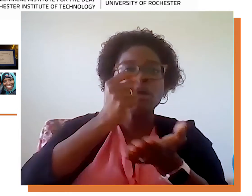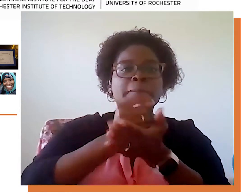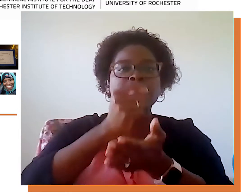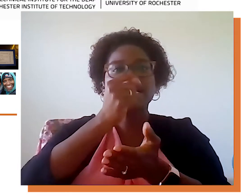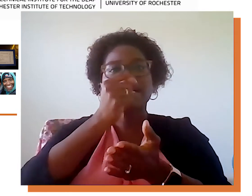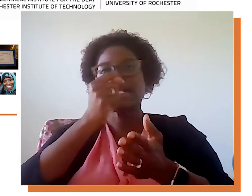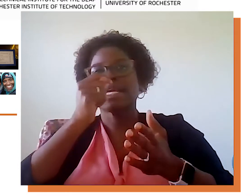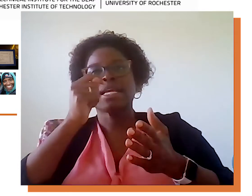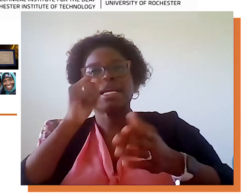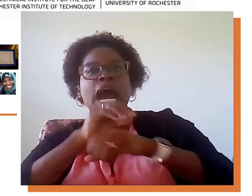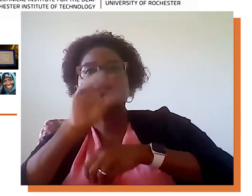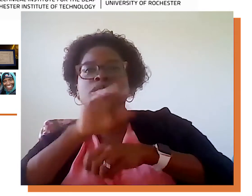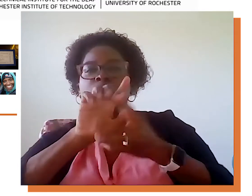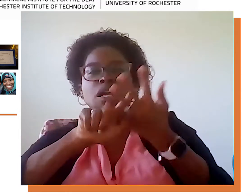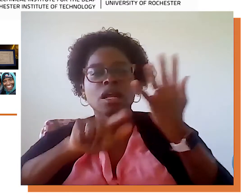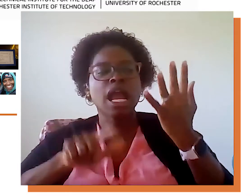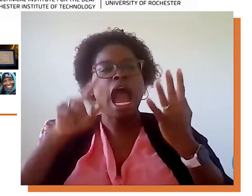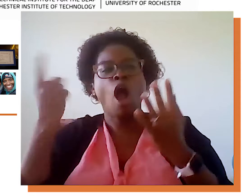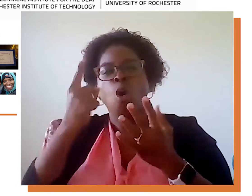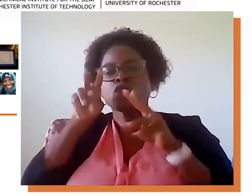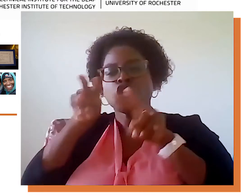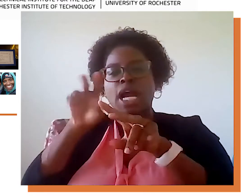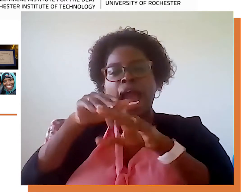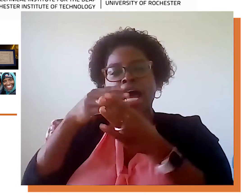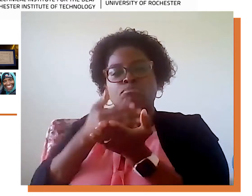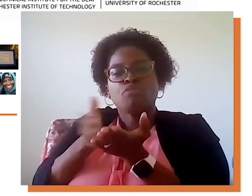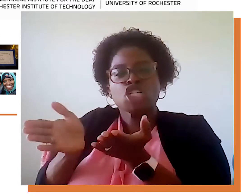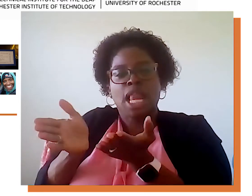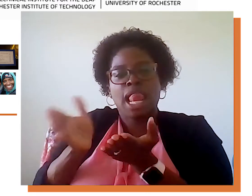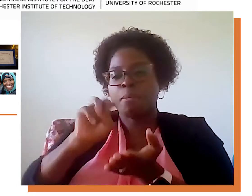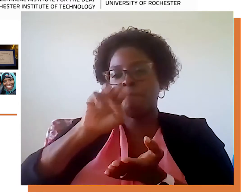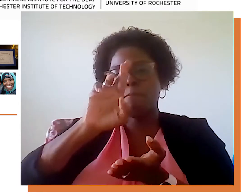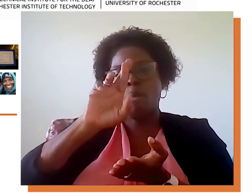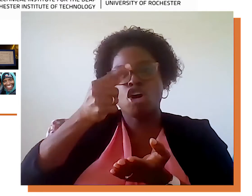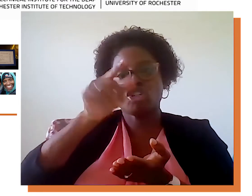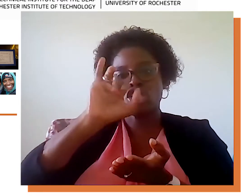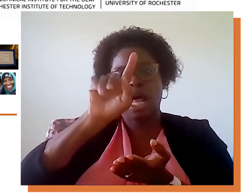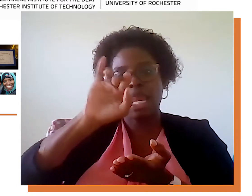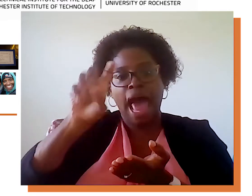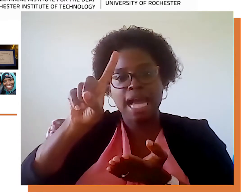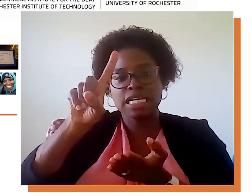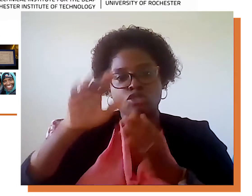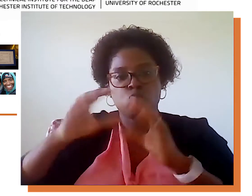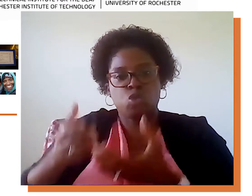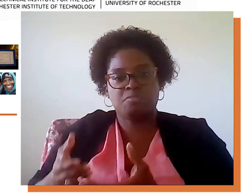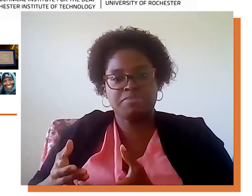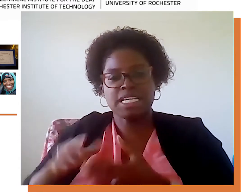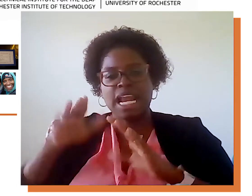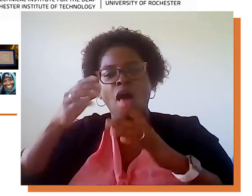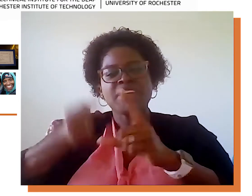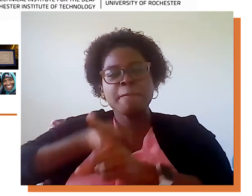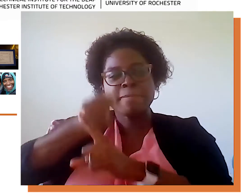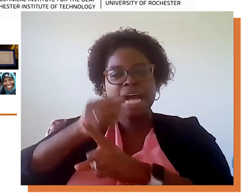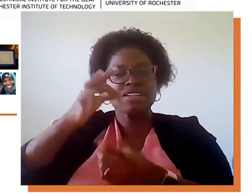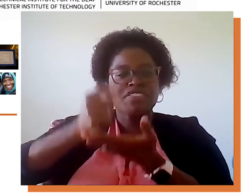I was providing therapy and counseling while I was a student there to marginalized groups of students